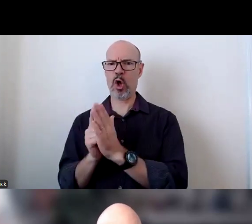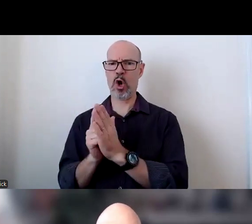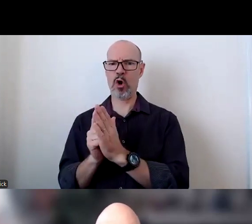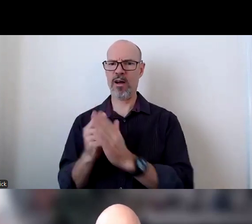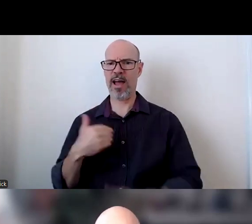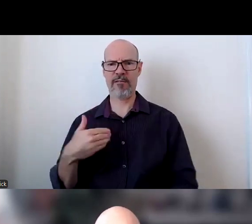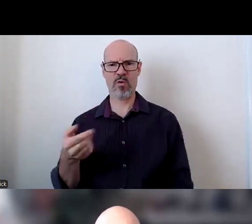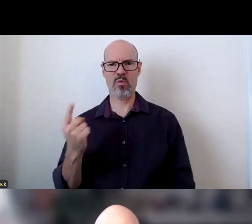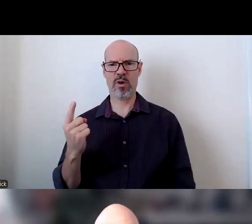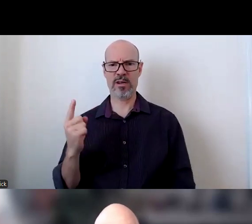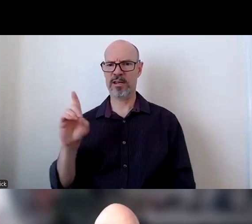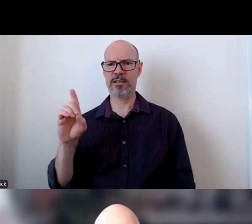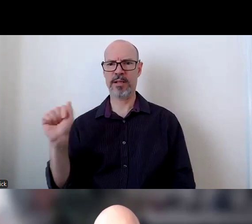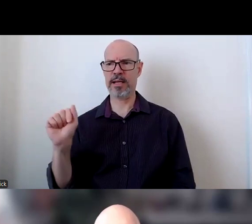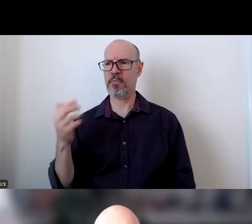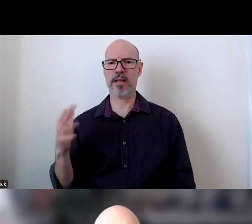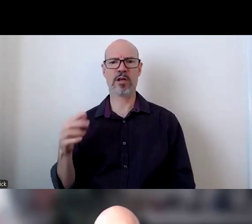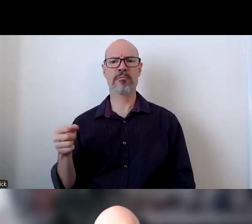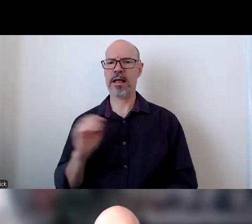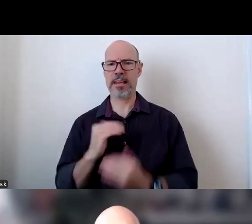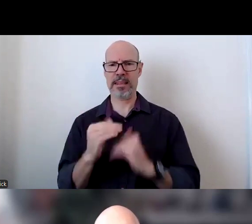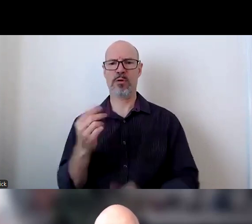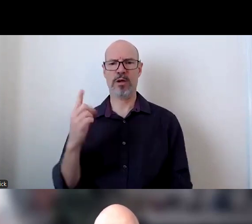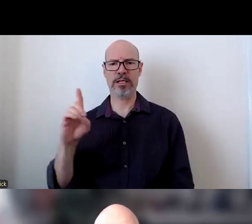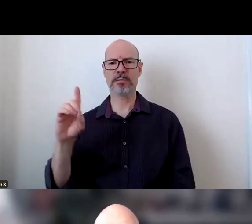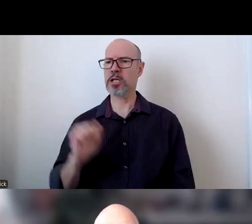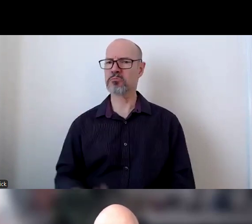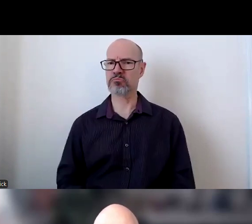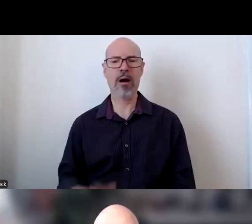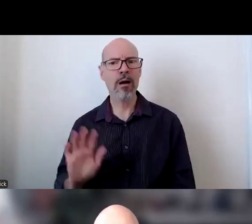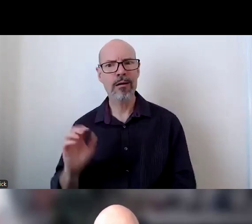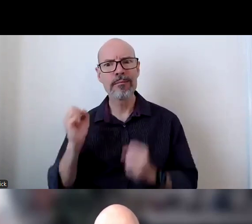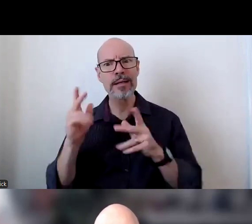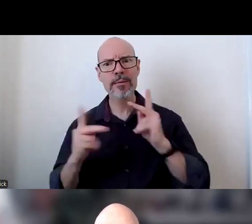strange law that we only have to I know many people who have multiple disabilities, which can